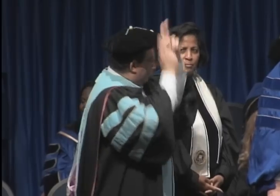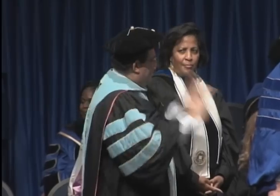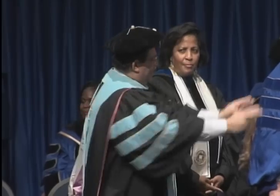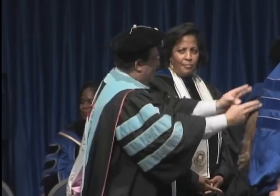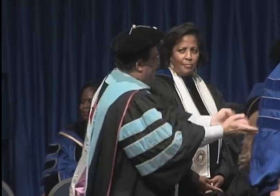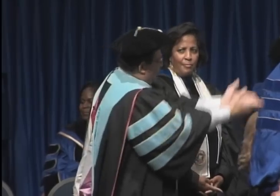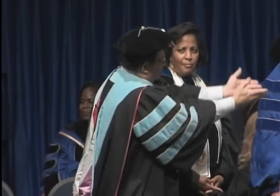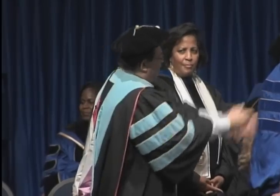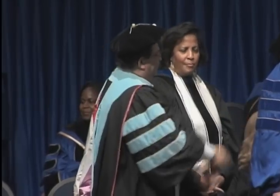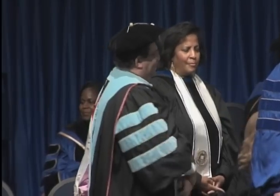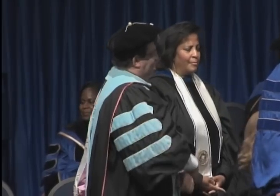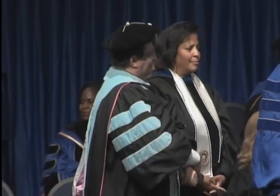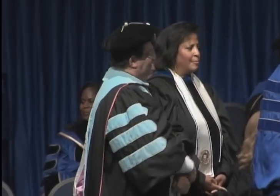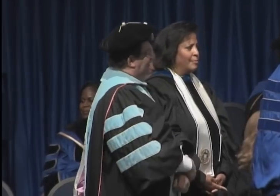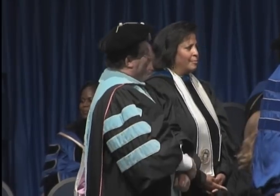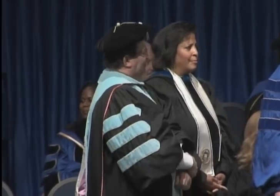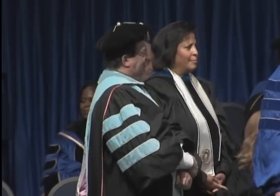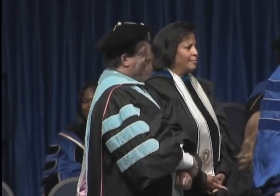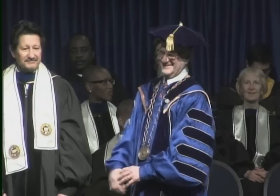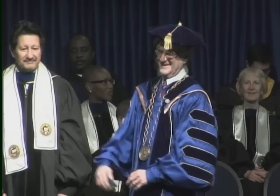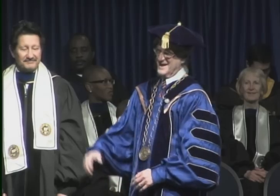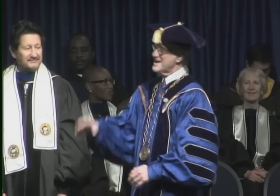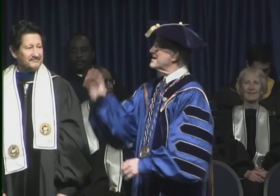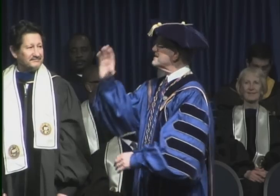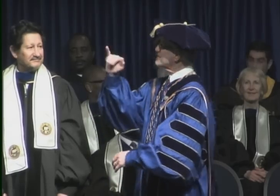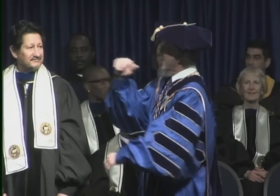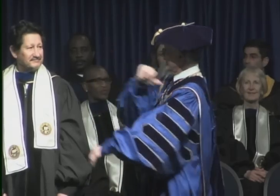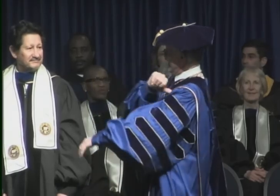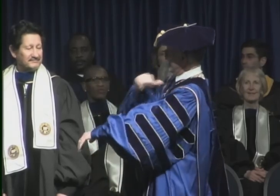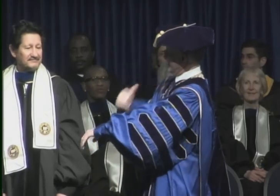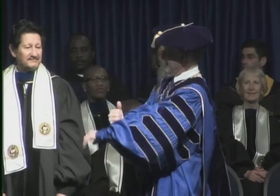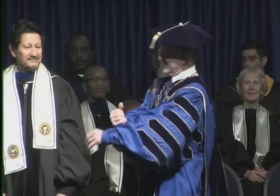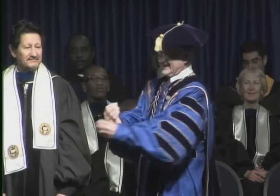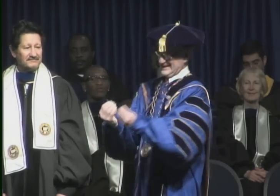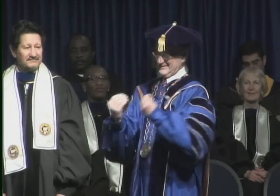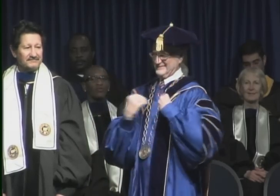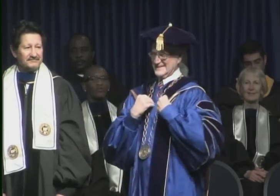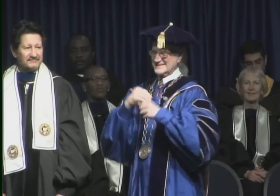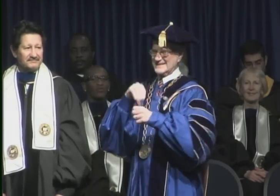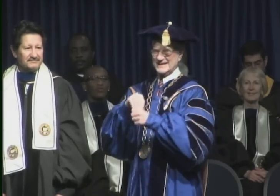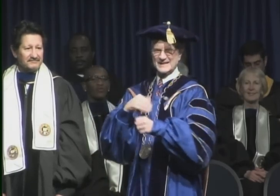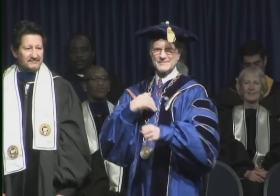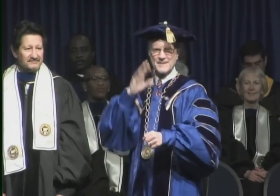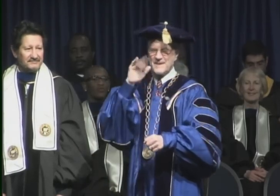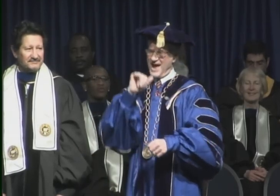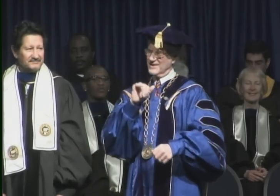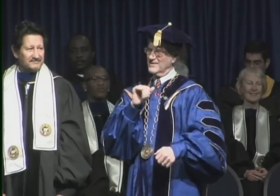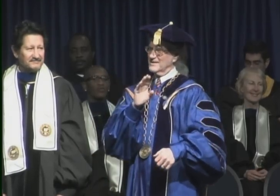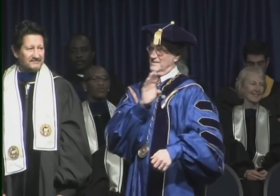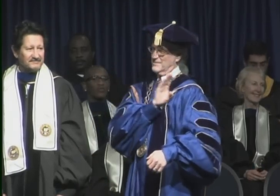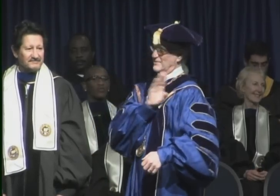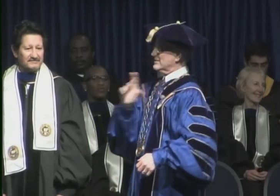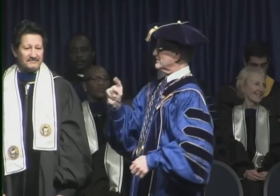Honoris Causa. By the authority vested in me by the Board of Trustees